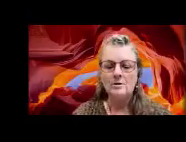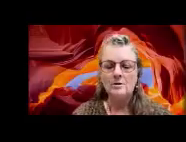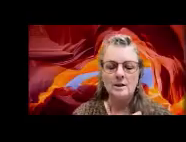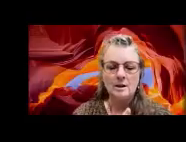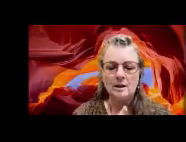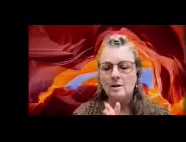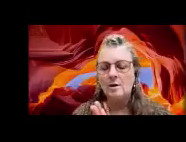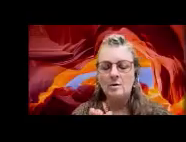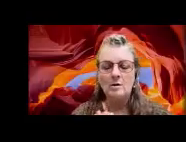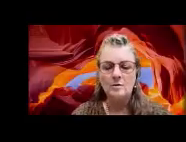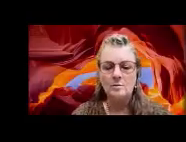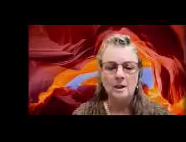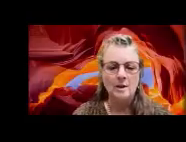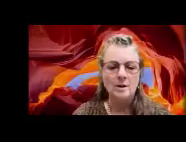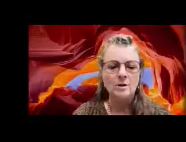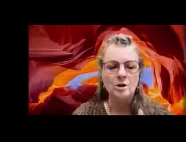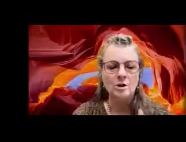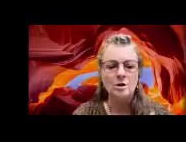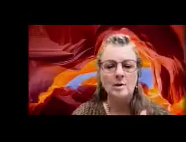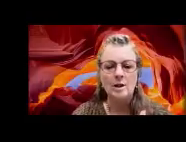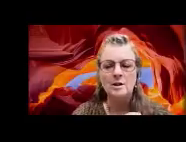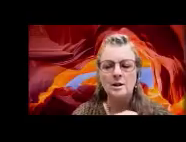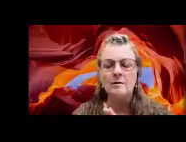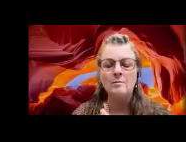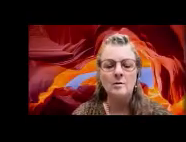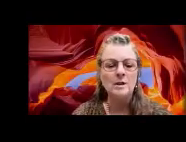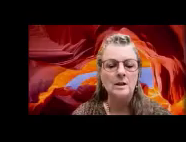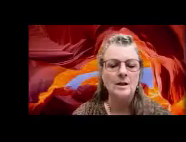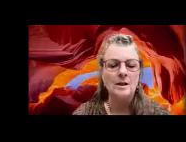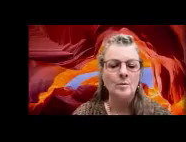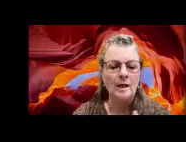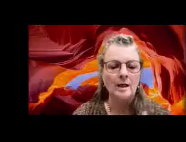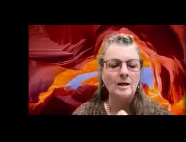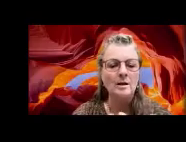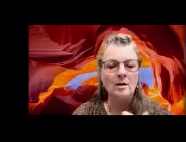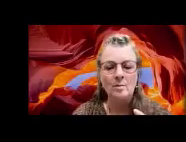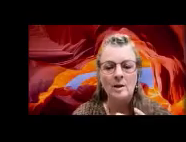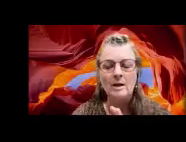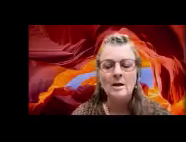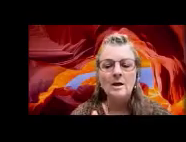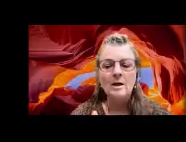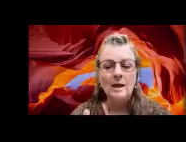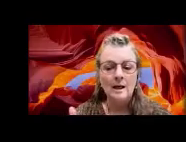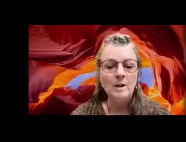dressed, keeping your clothes from getting wet. There's just too much. Even motor skills like braiding and combing can be